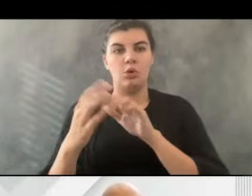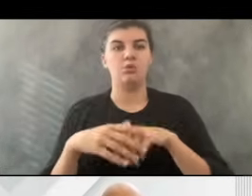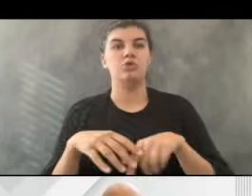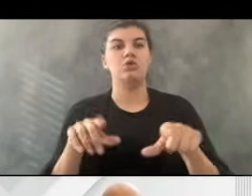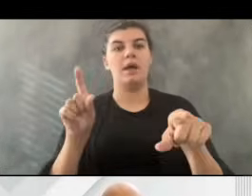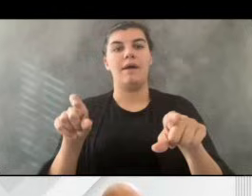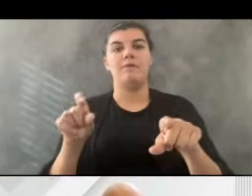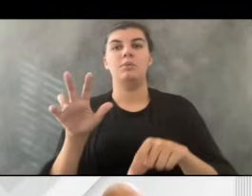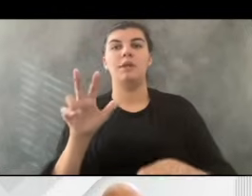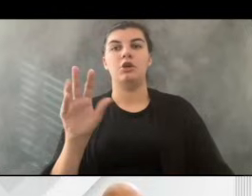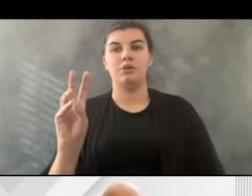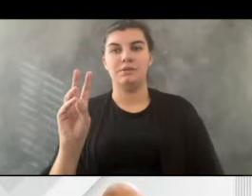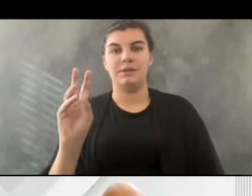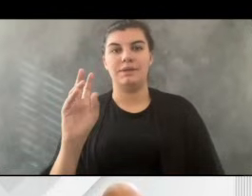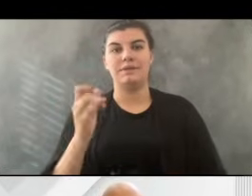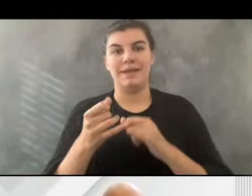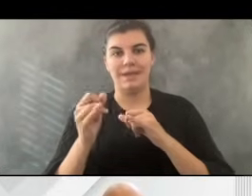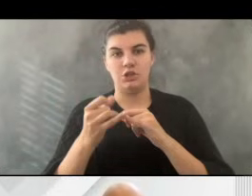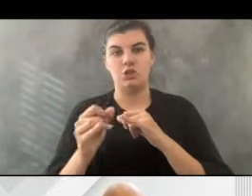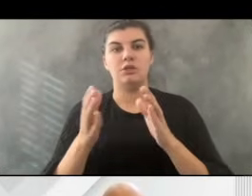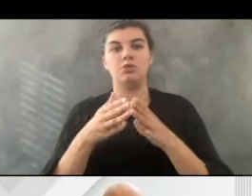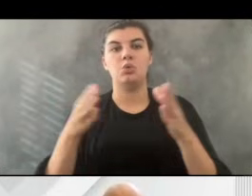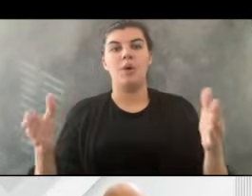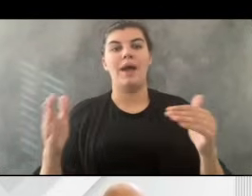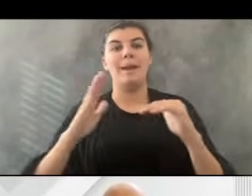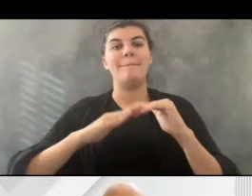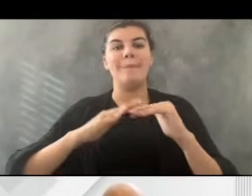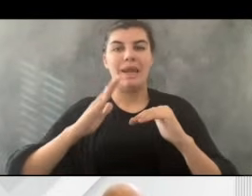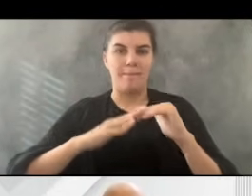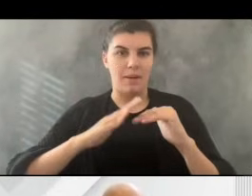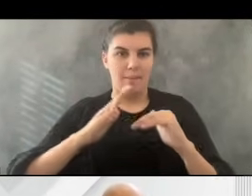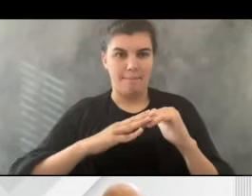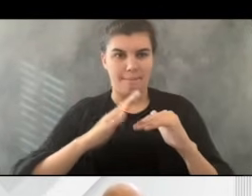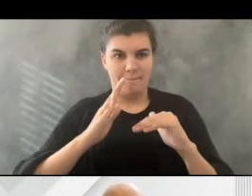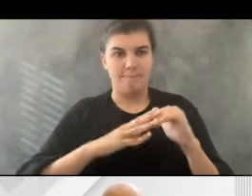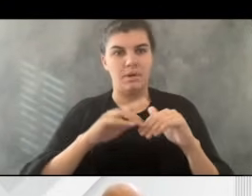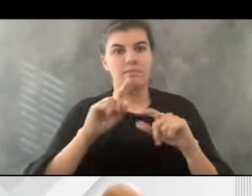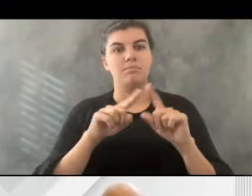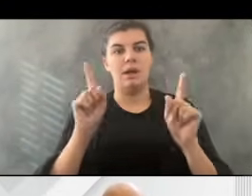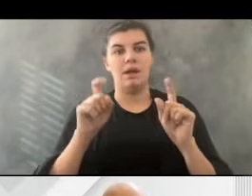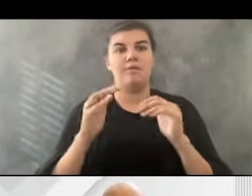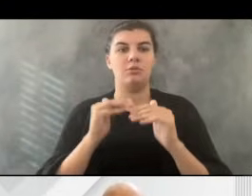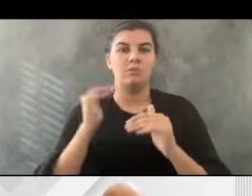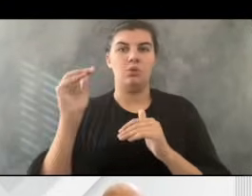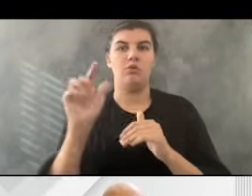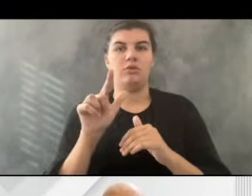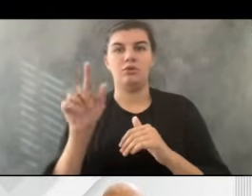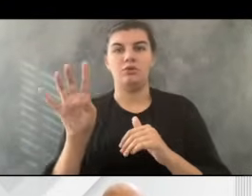36 inches wide minimum where the depth of the confined space exceeds 24 inches. So it's basically